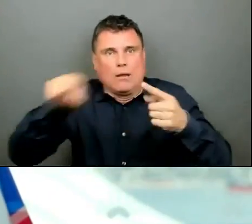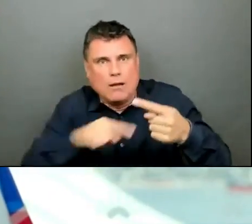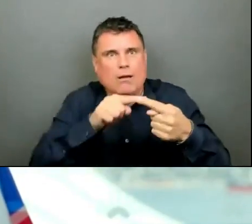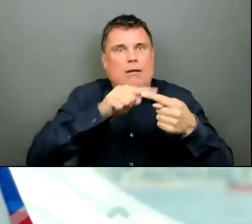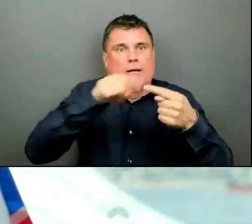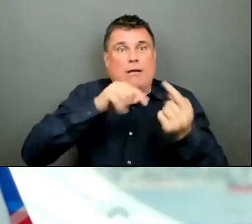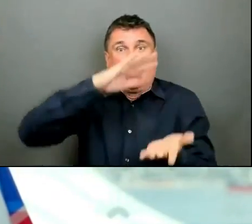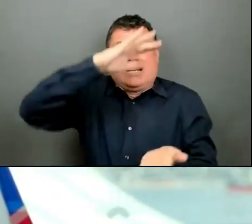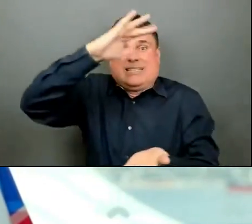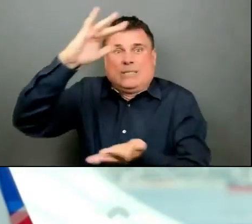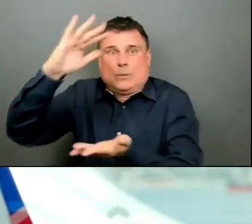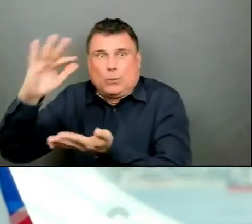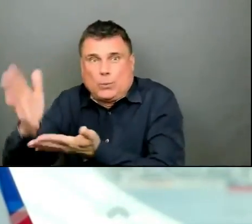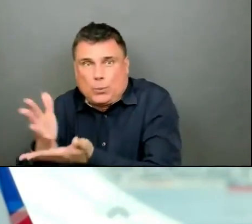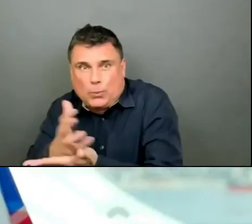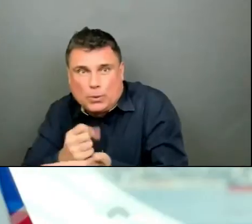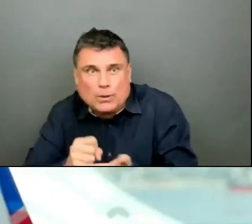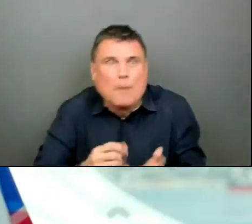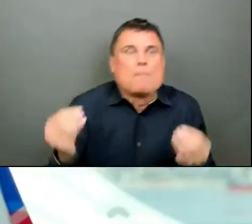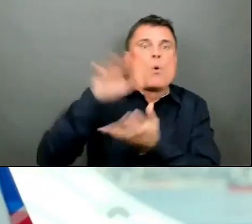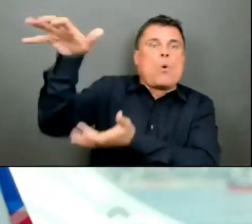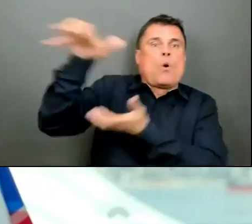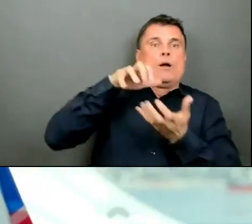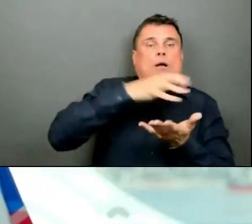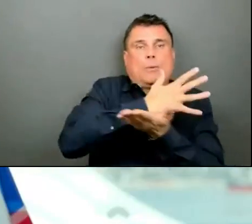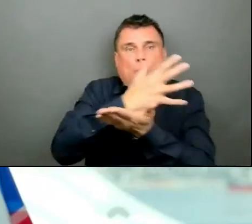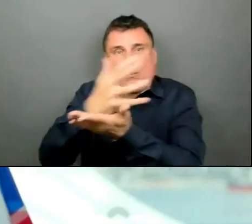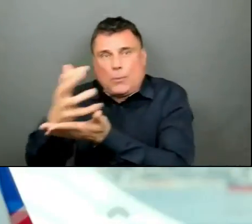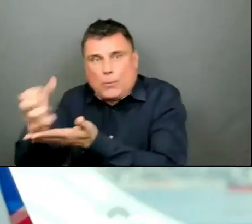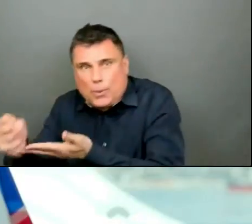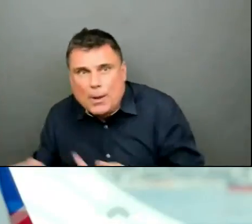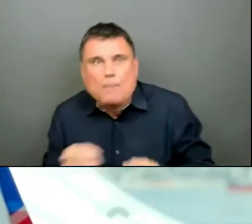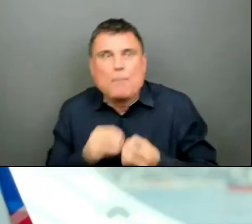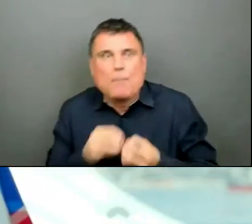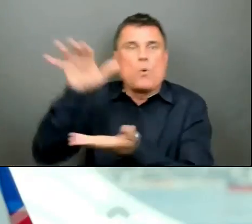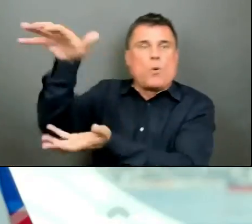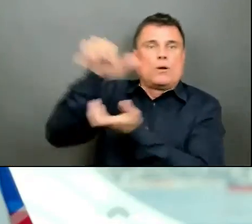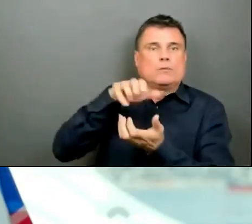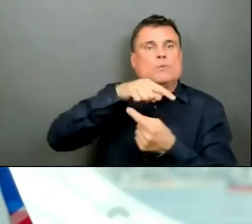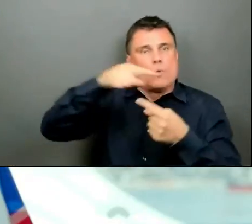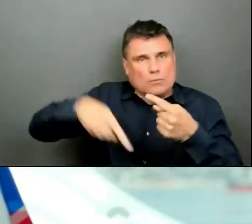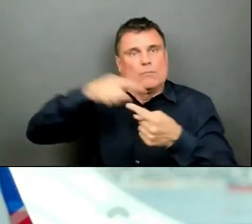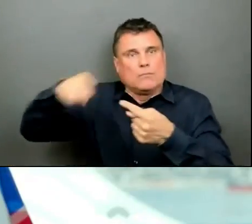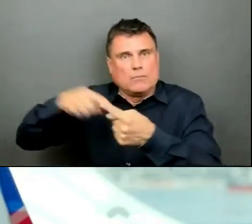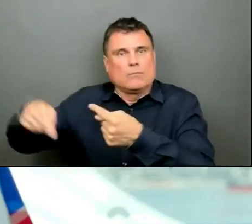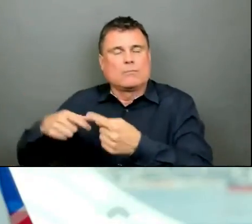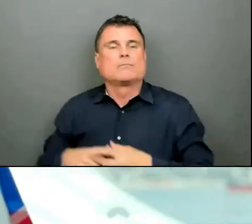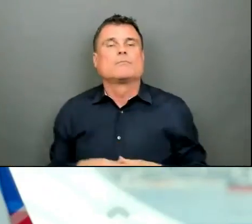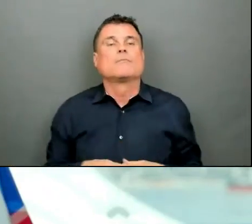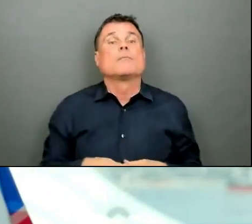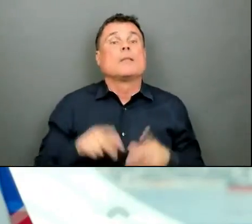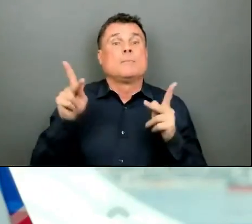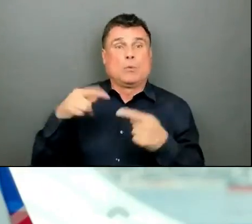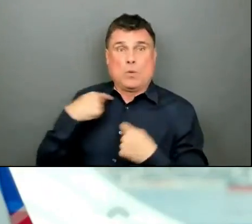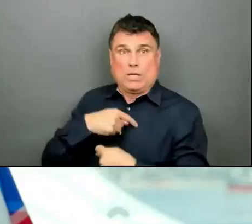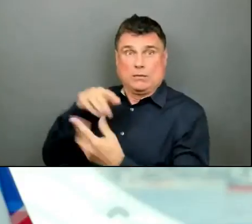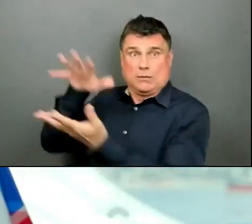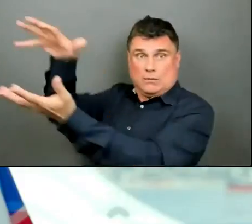That's the process of immunization. When people deliver jobs the day before and